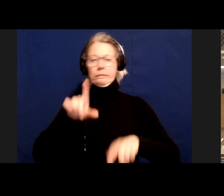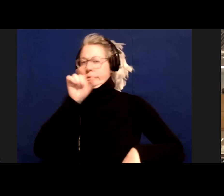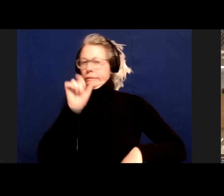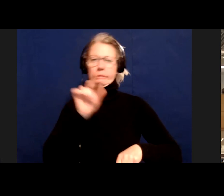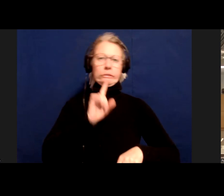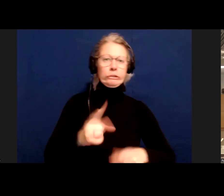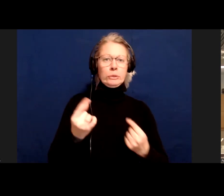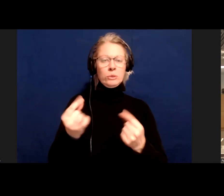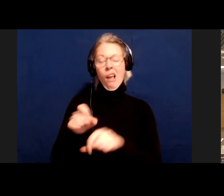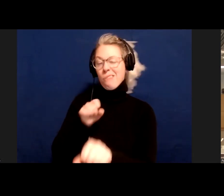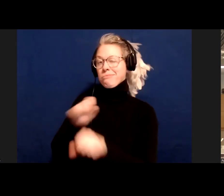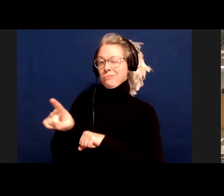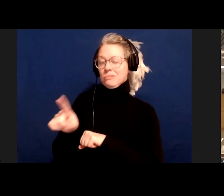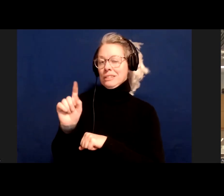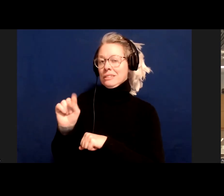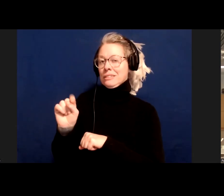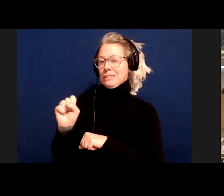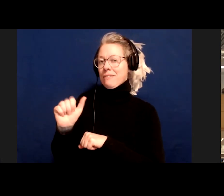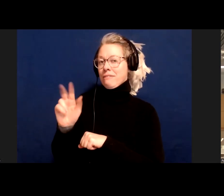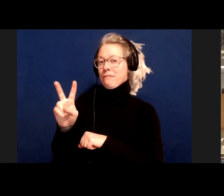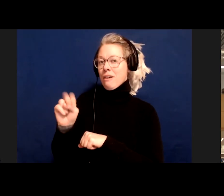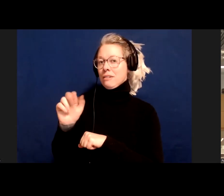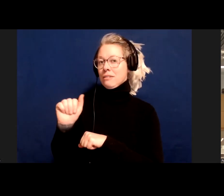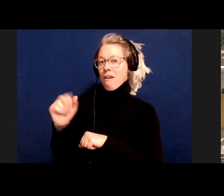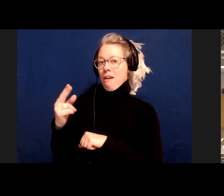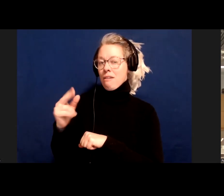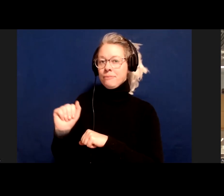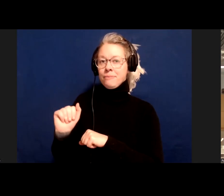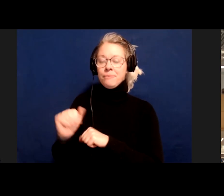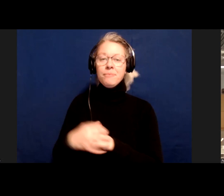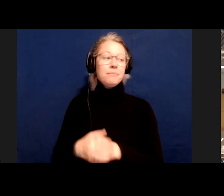If you've joined us before at our town halls, you'll know that Calgary Arts Development